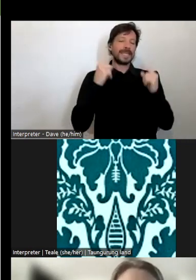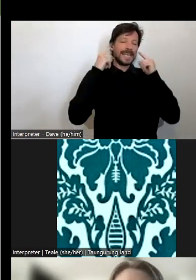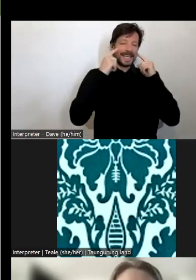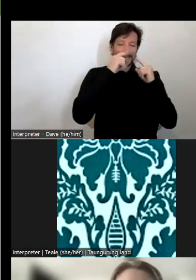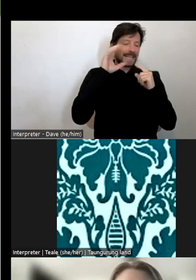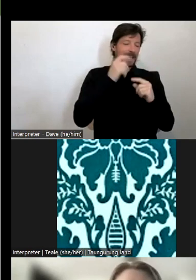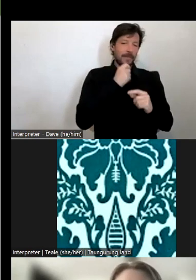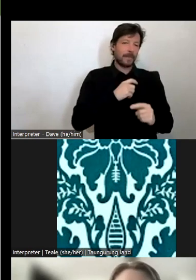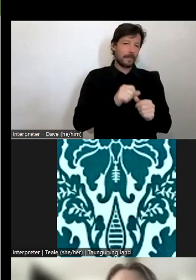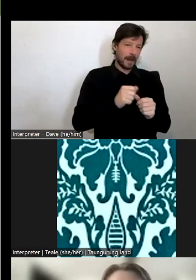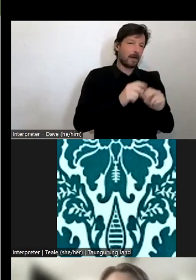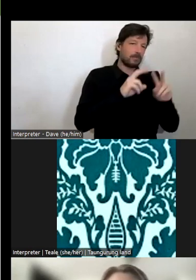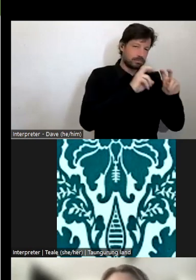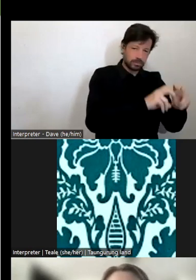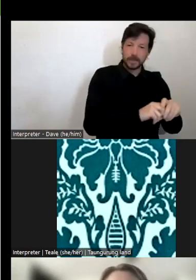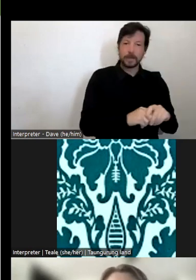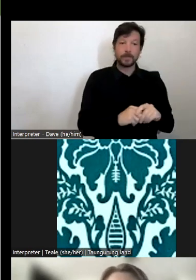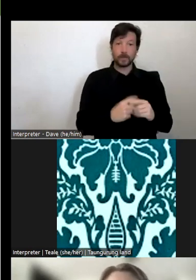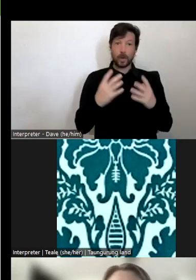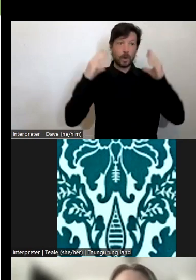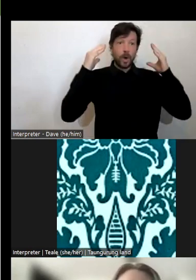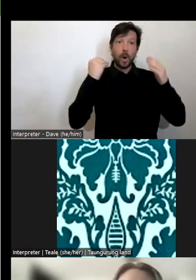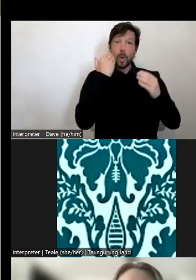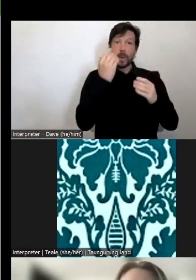So were the sides each ear the same or different?